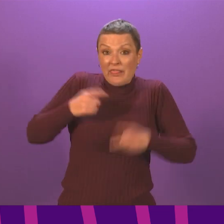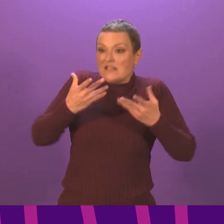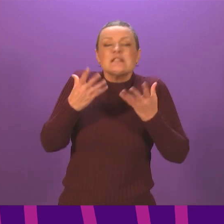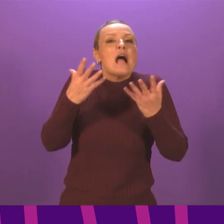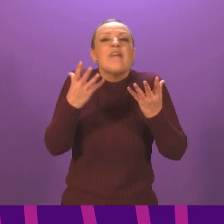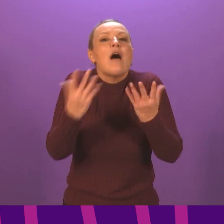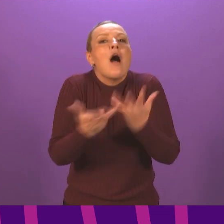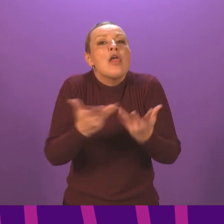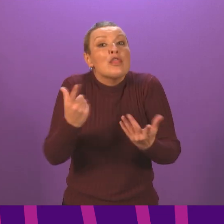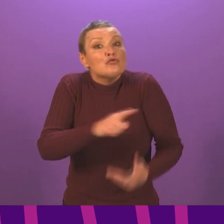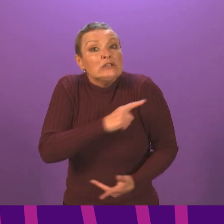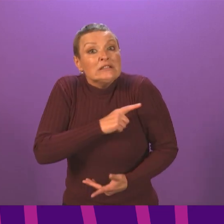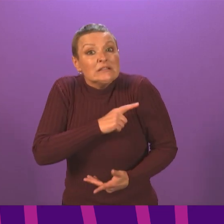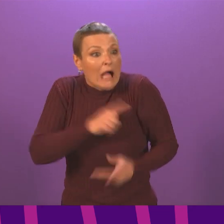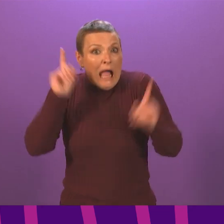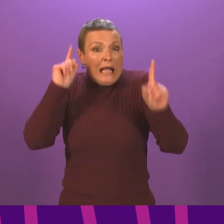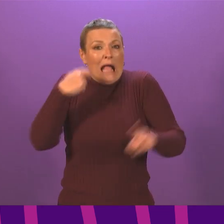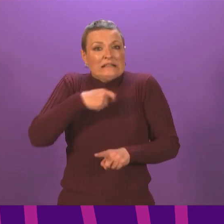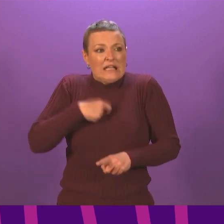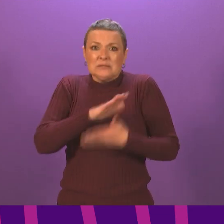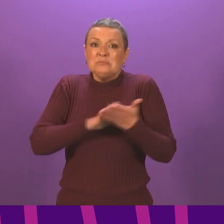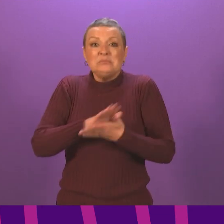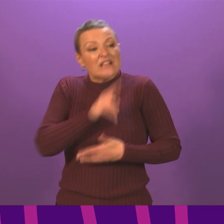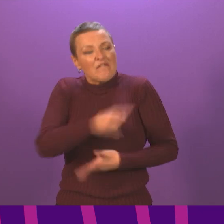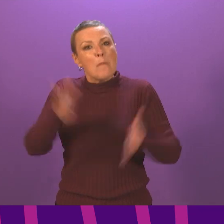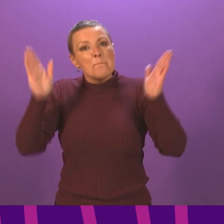possible, which is why we must get that bit of it right.